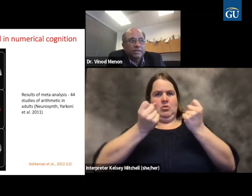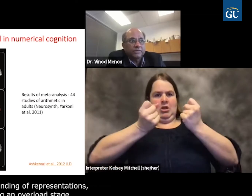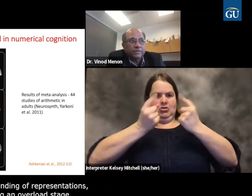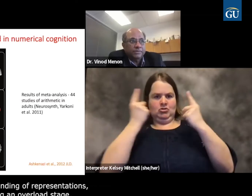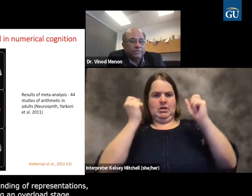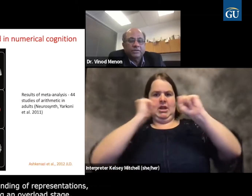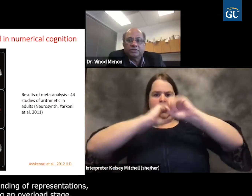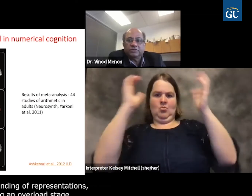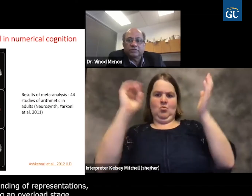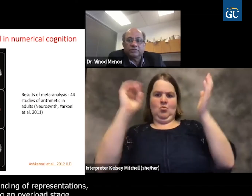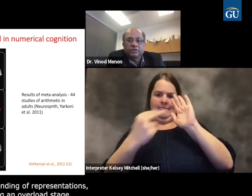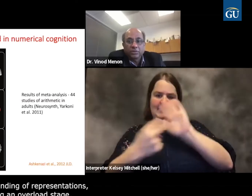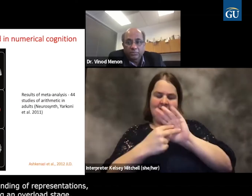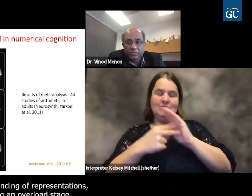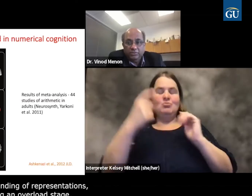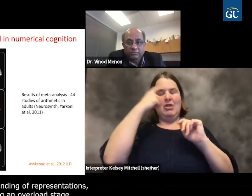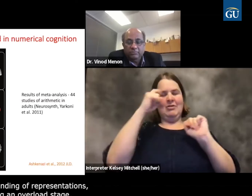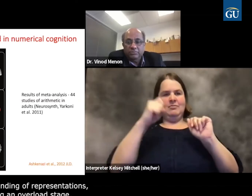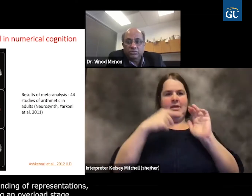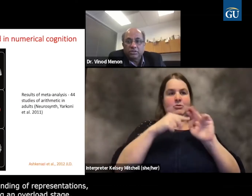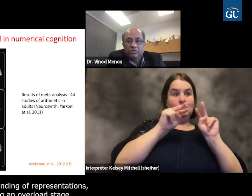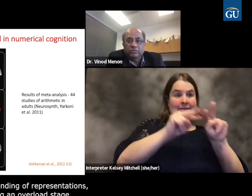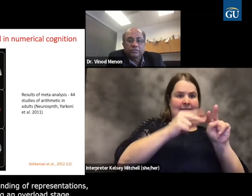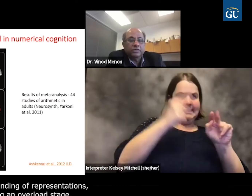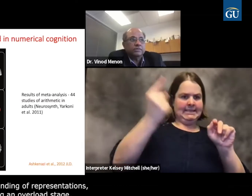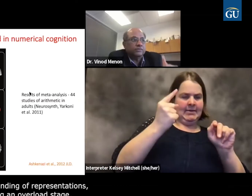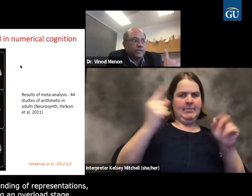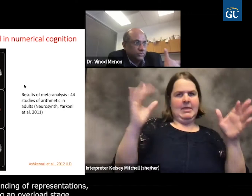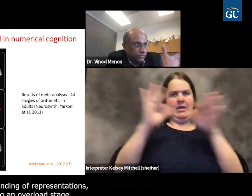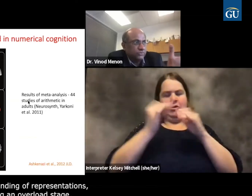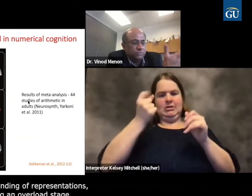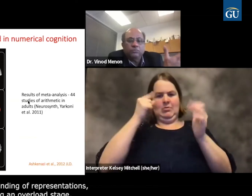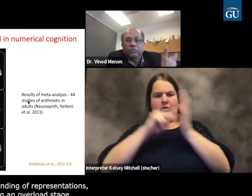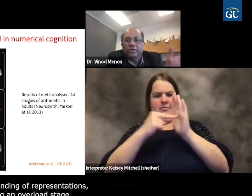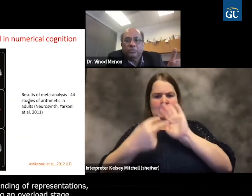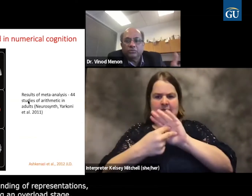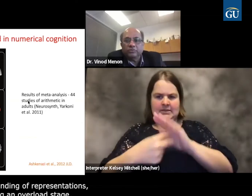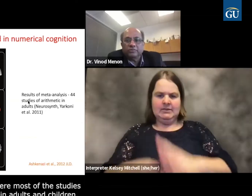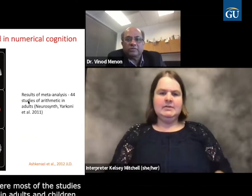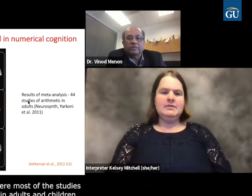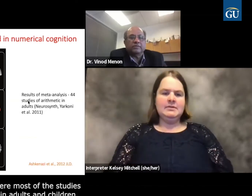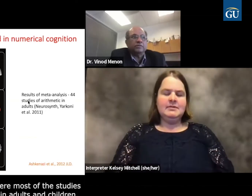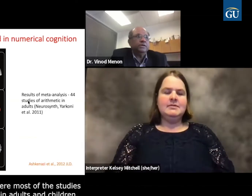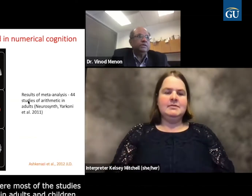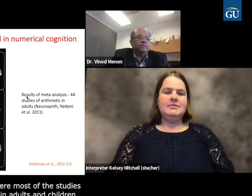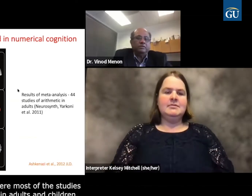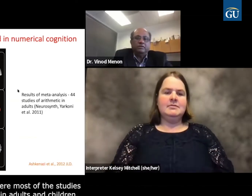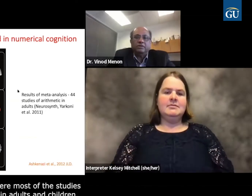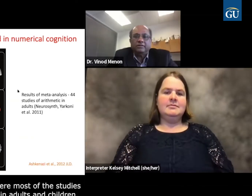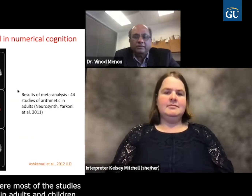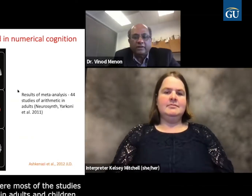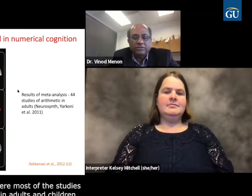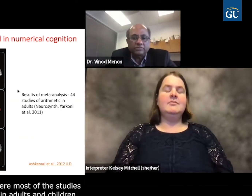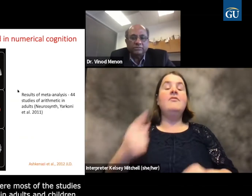appropriate binding of representations but during an overlearned stage which is